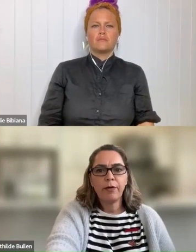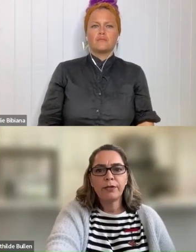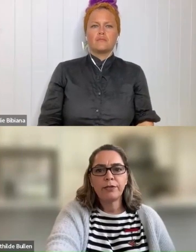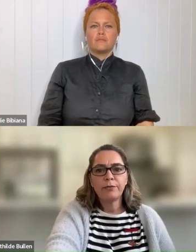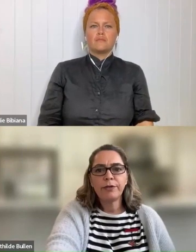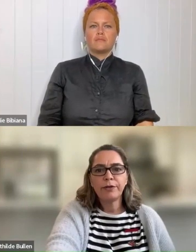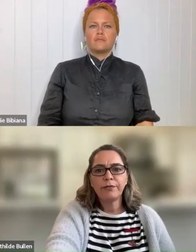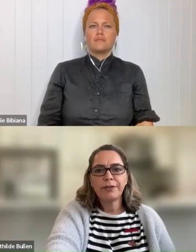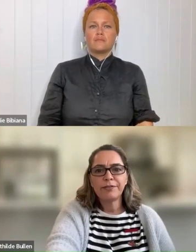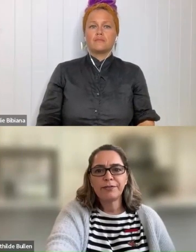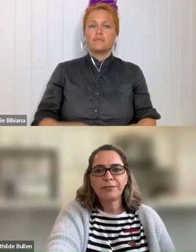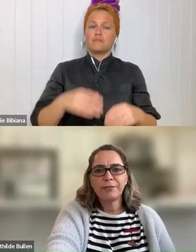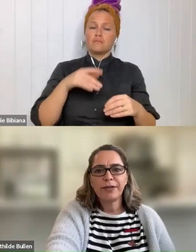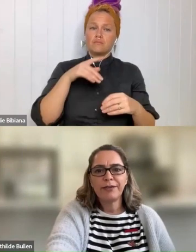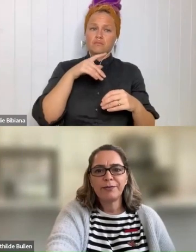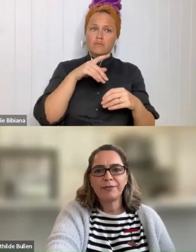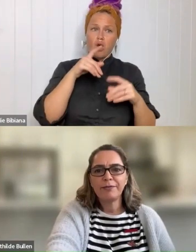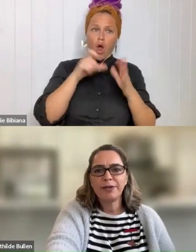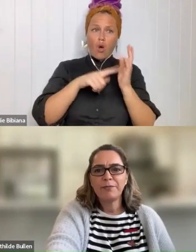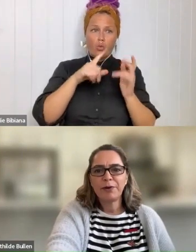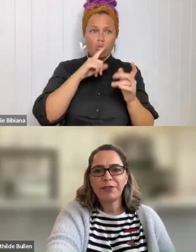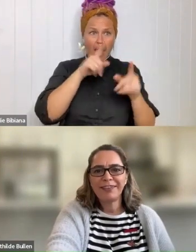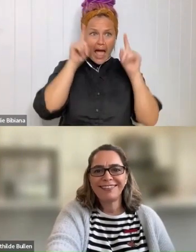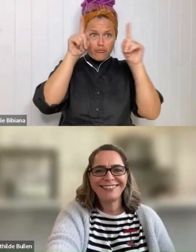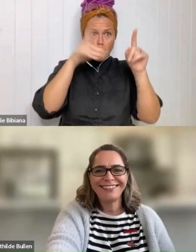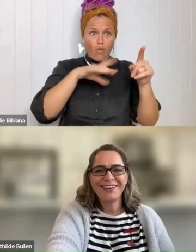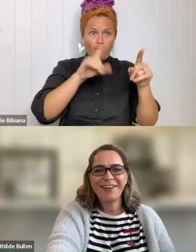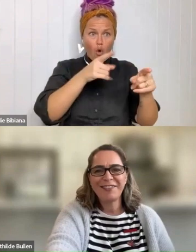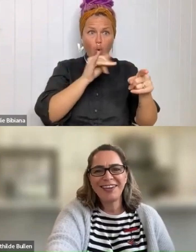Caroline, do you want to go first? Or do you want me or we can both? I'll go.